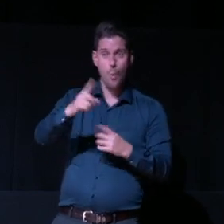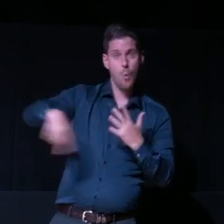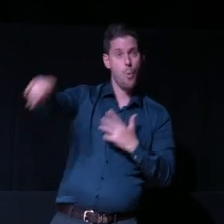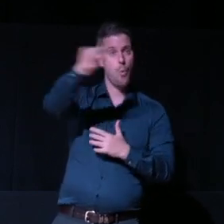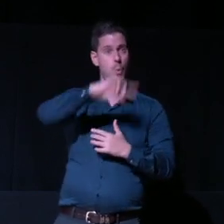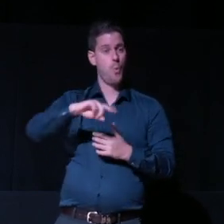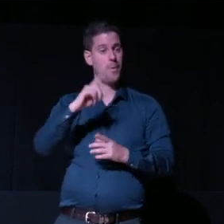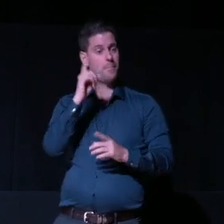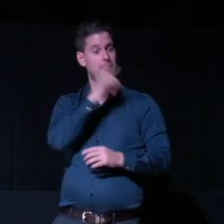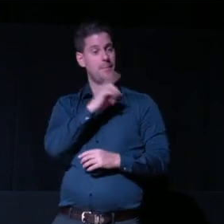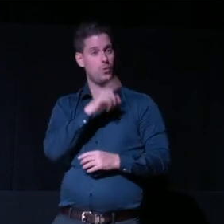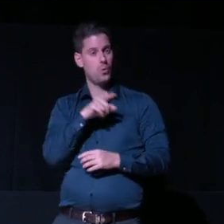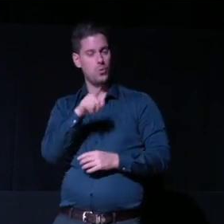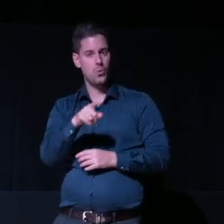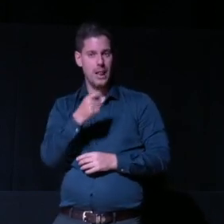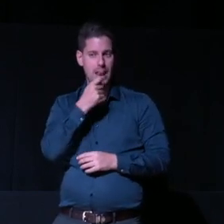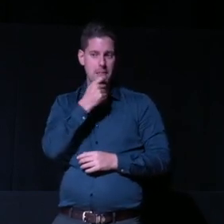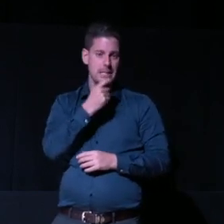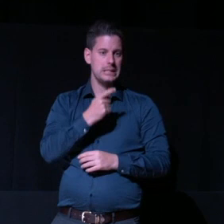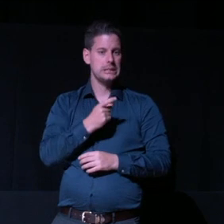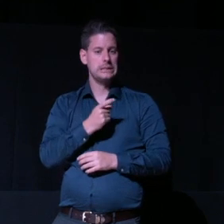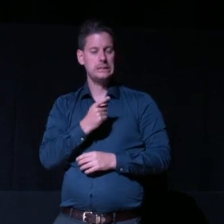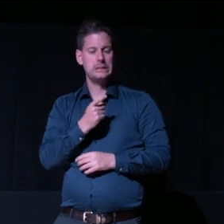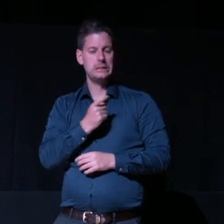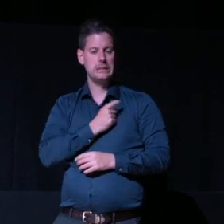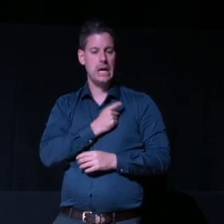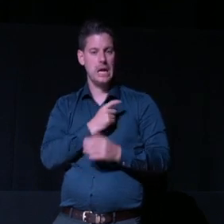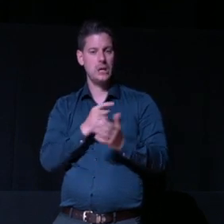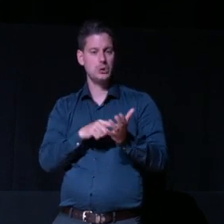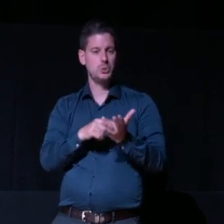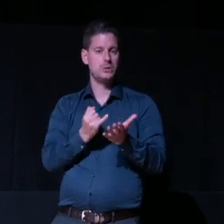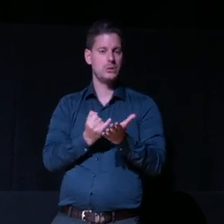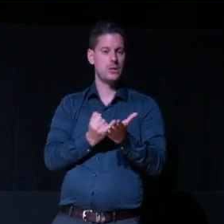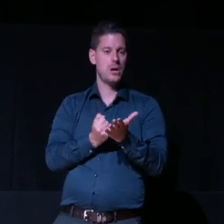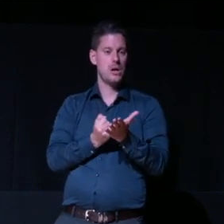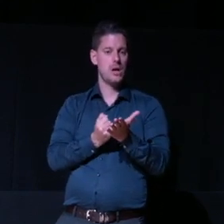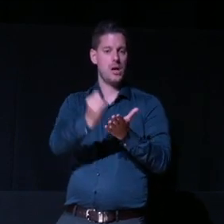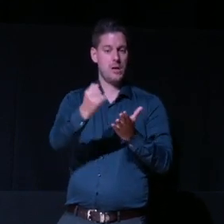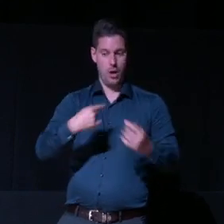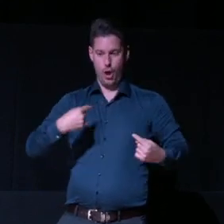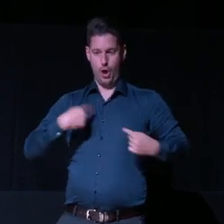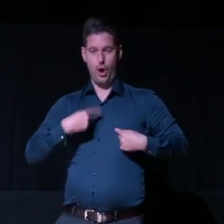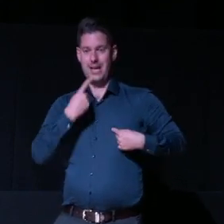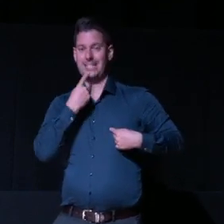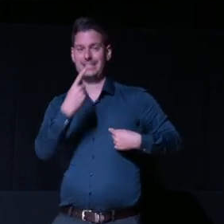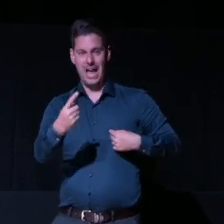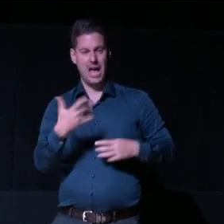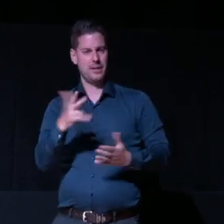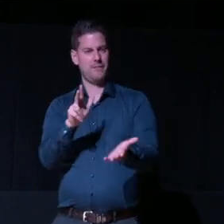that you might feel a little bit afraid to say, I'm going to say it and your prejudice is not only am I validating it by saying it,